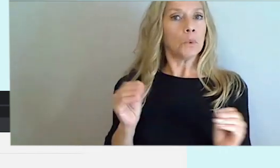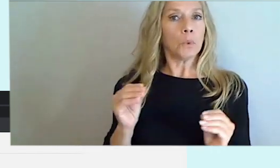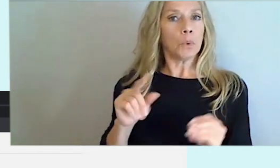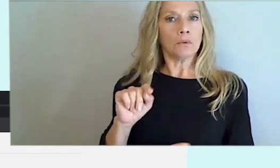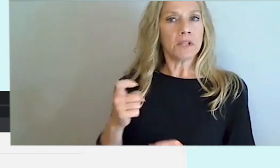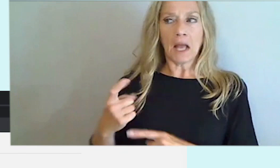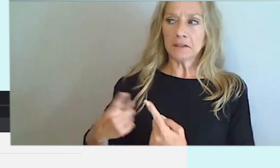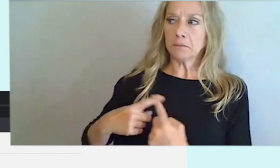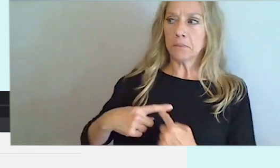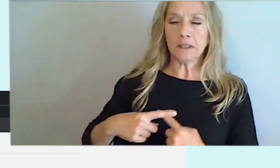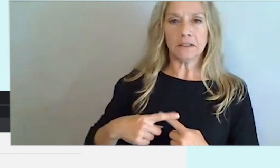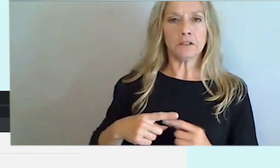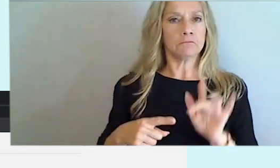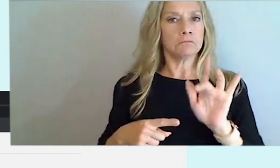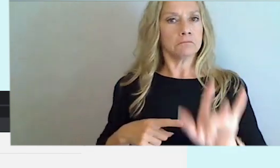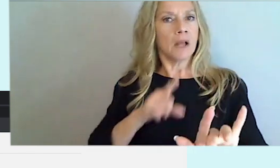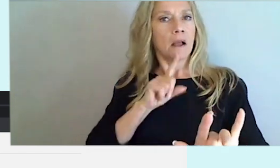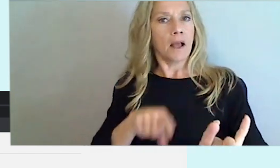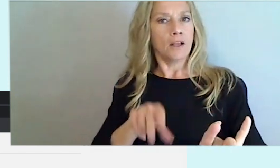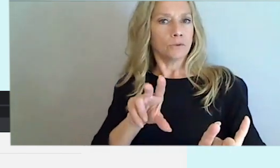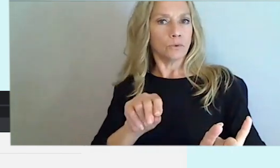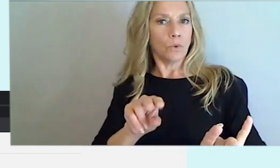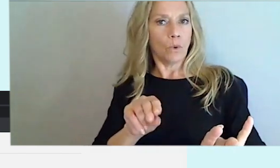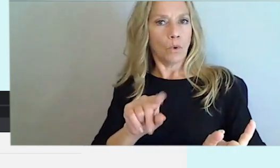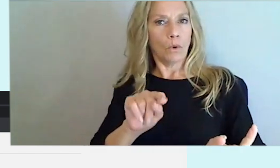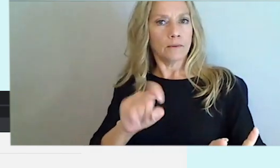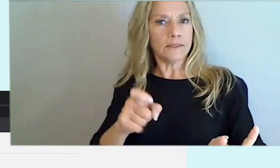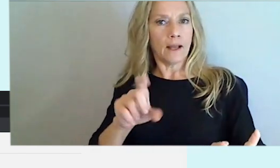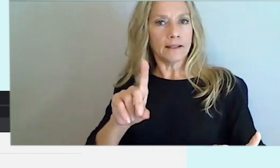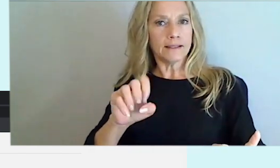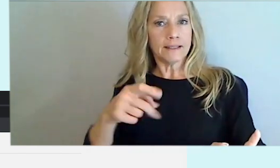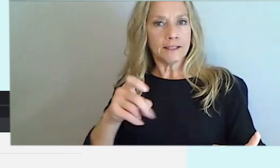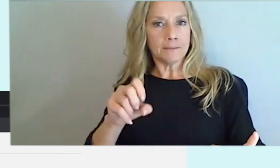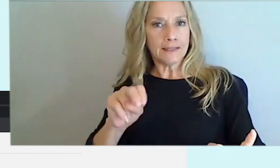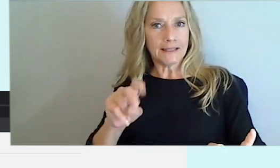no in the tax dependents in this household section and click next.